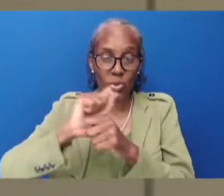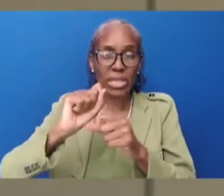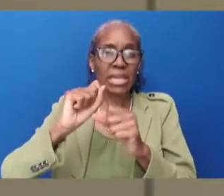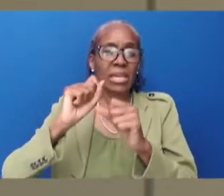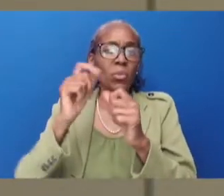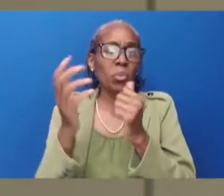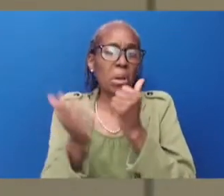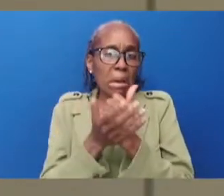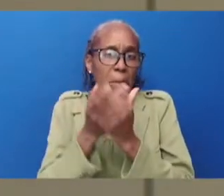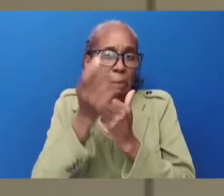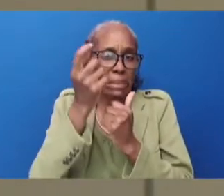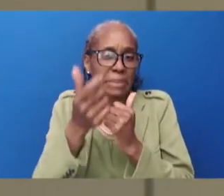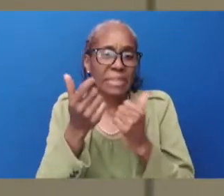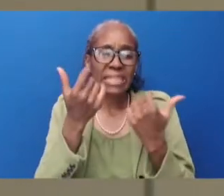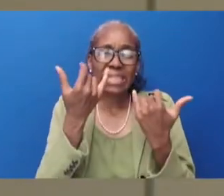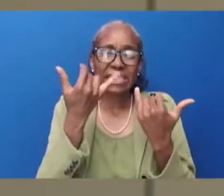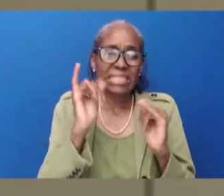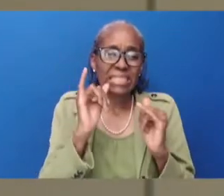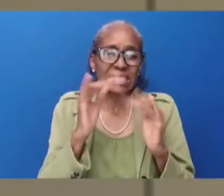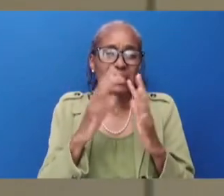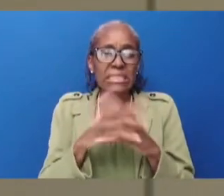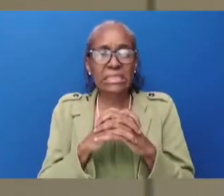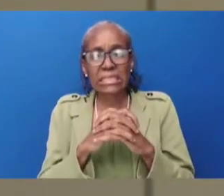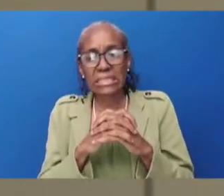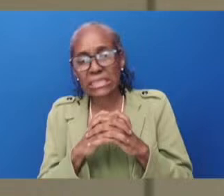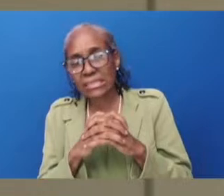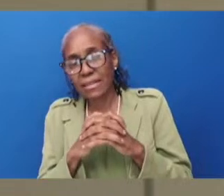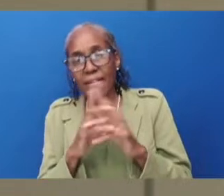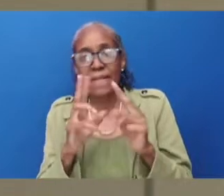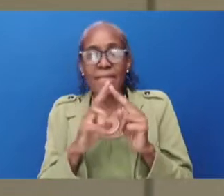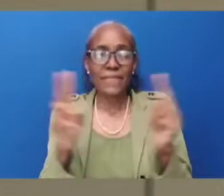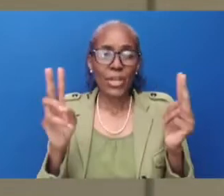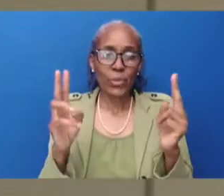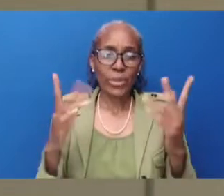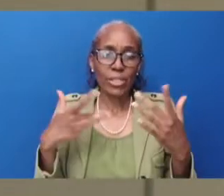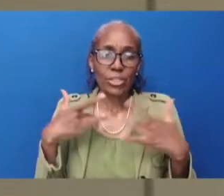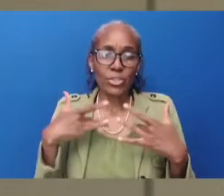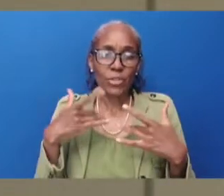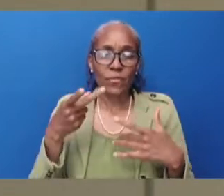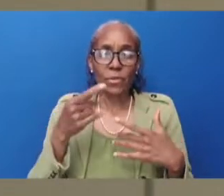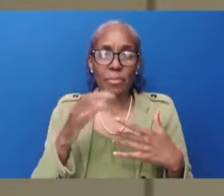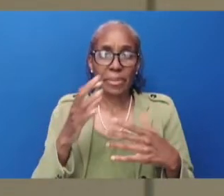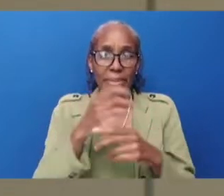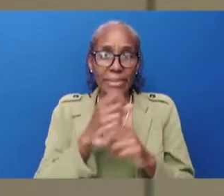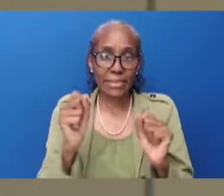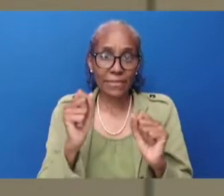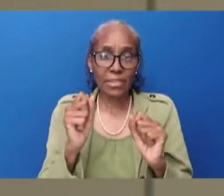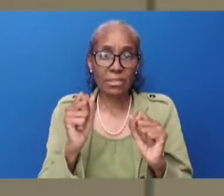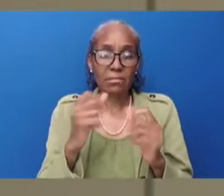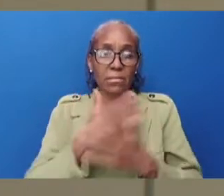WORKING ON CRAFTING WILL HELP A